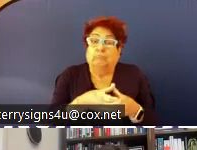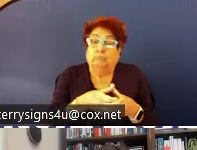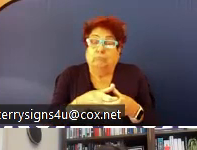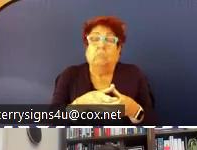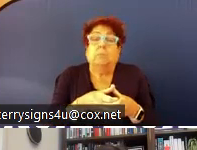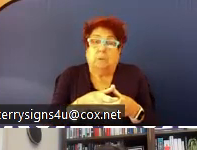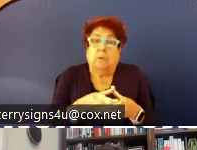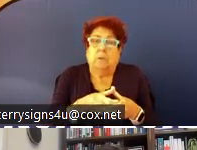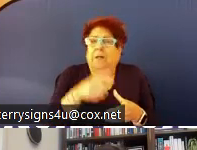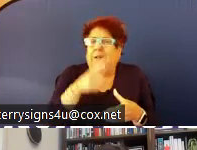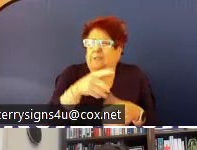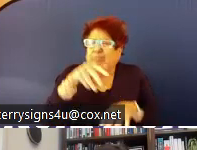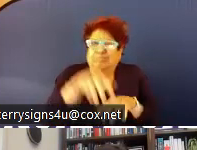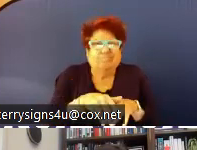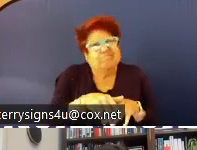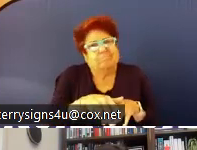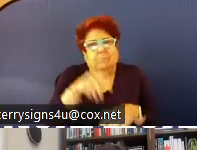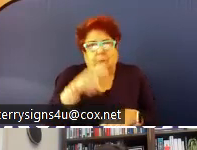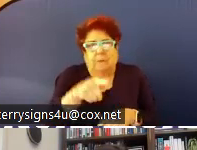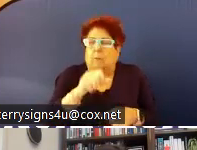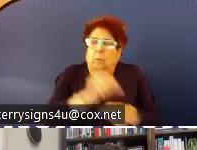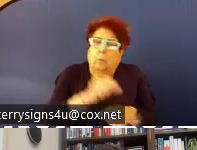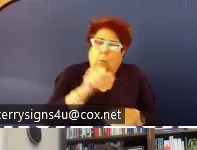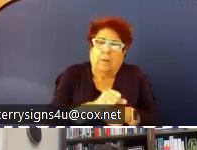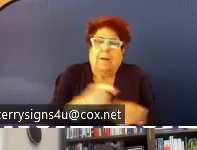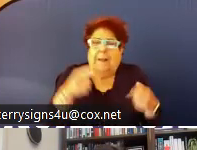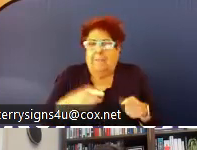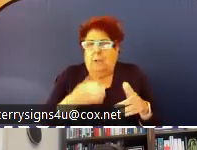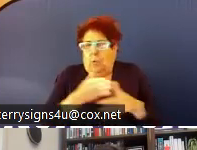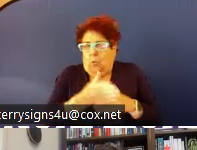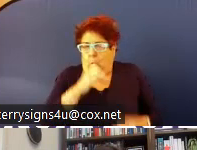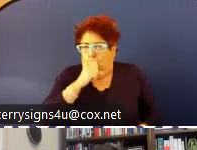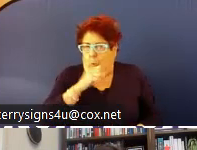that happens -- here in Orange County through the Department of aging and we have a master